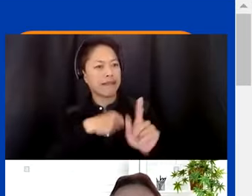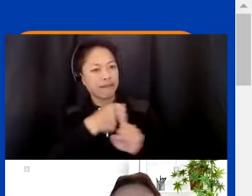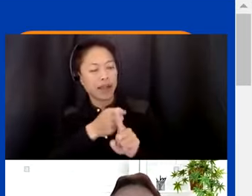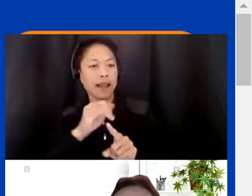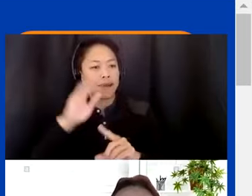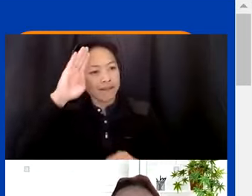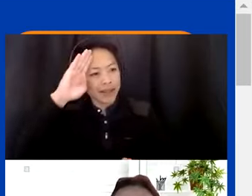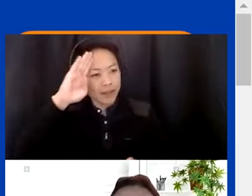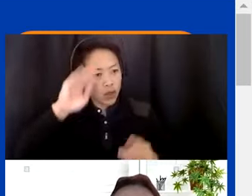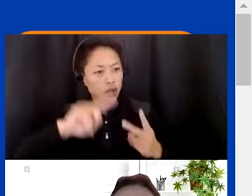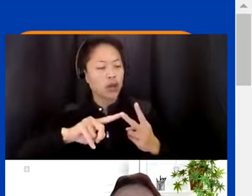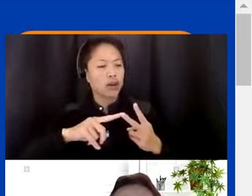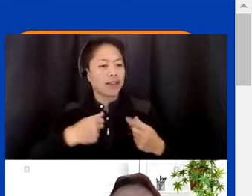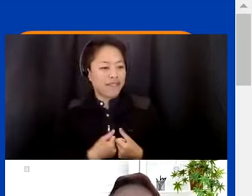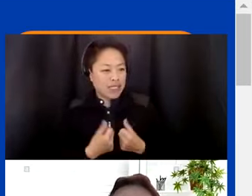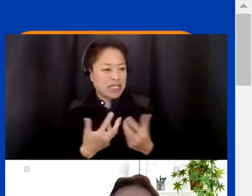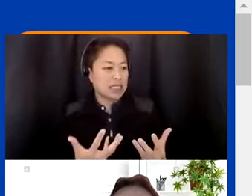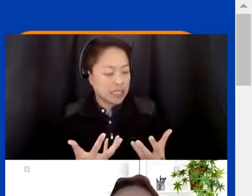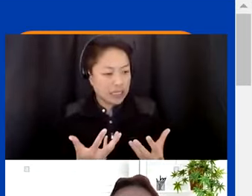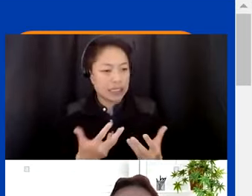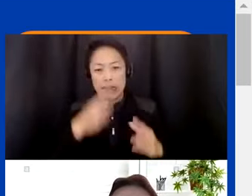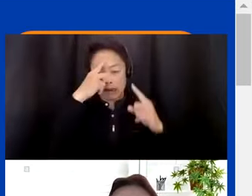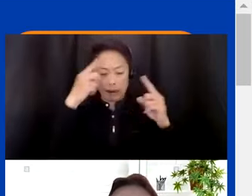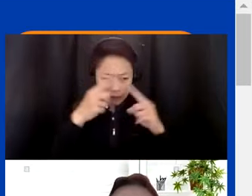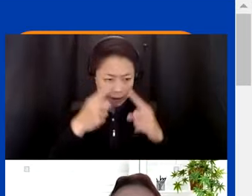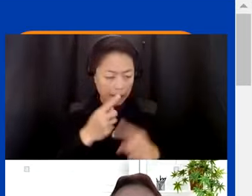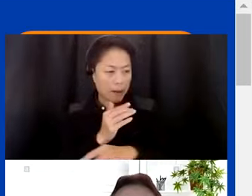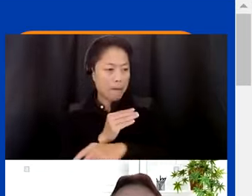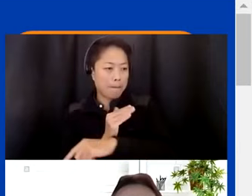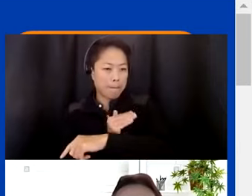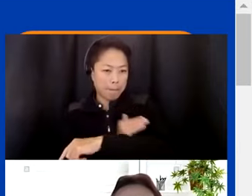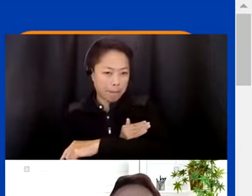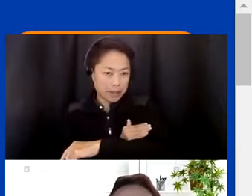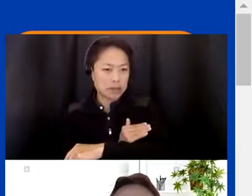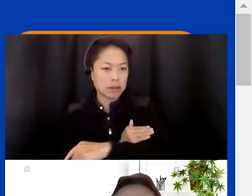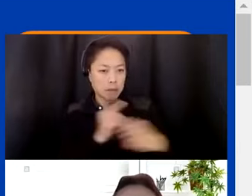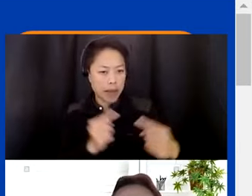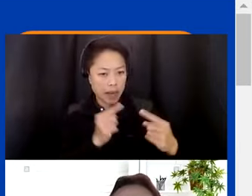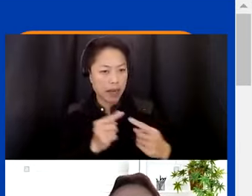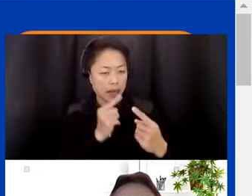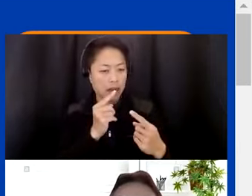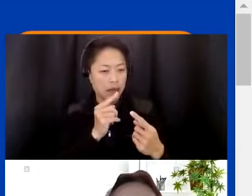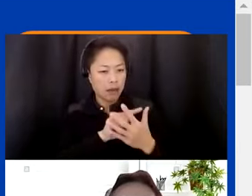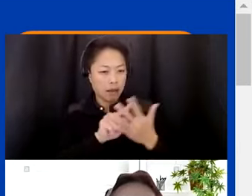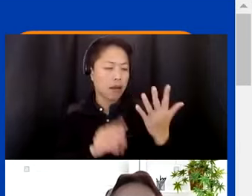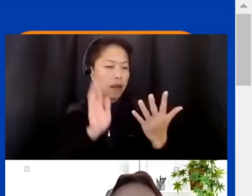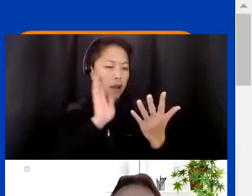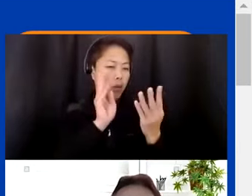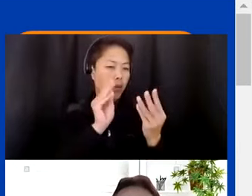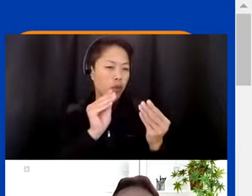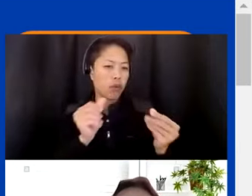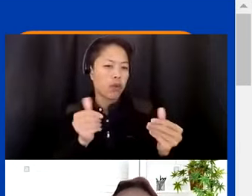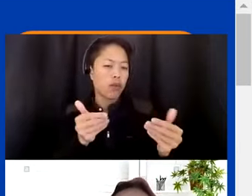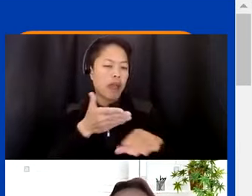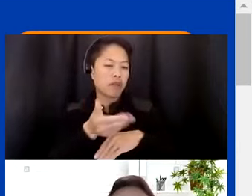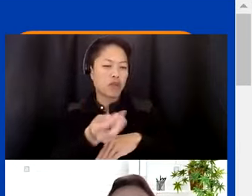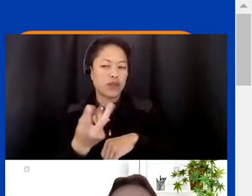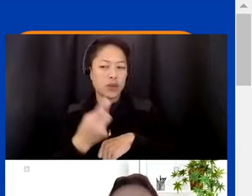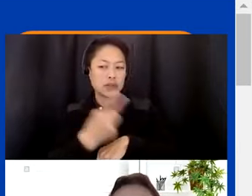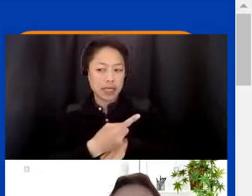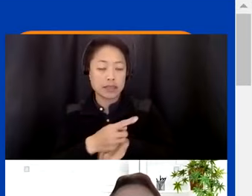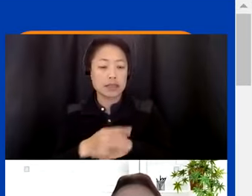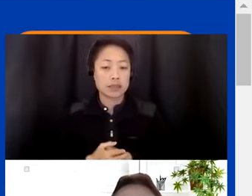won’t track your location; but it is able to tell whether you’re around anyone else who has that app